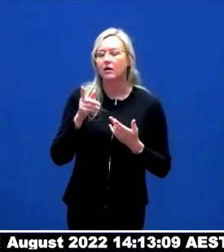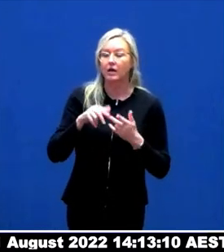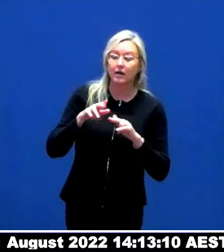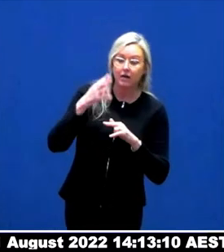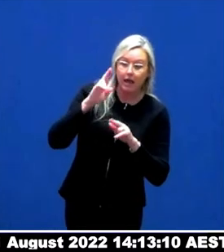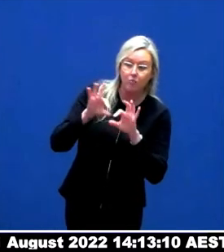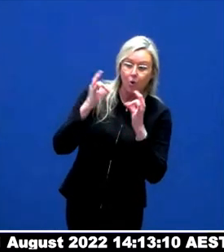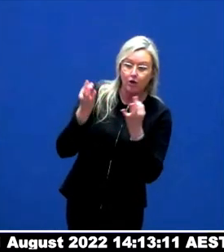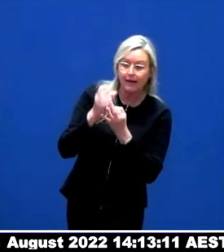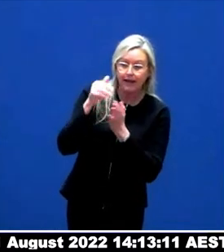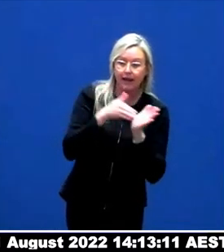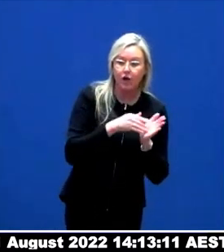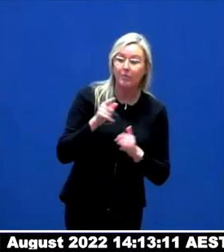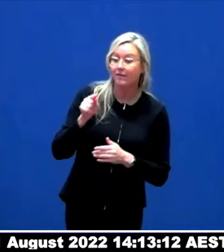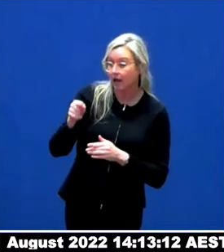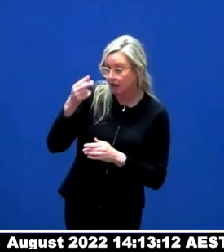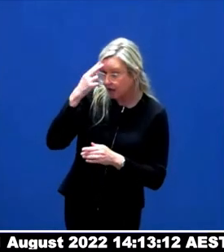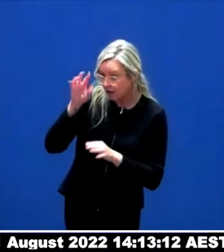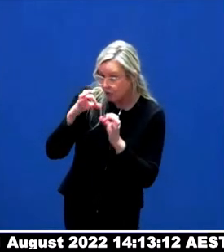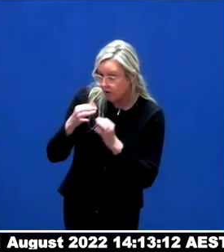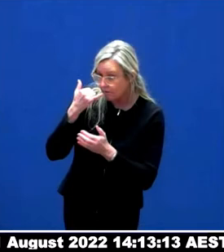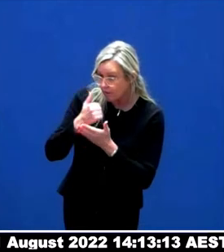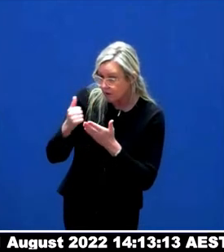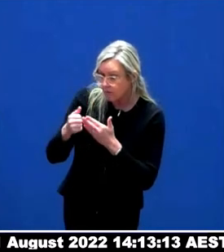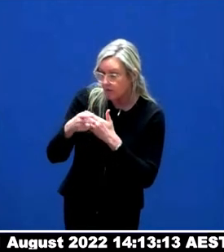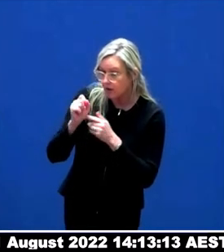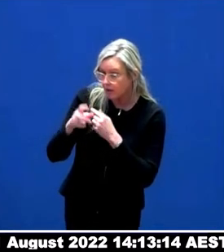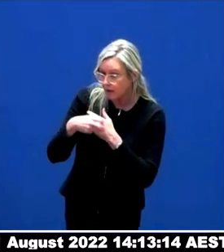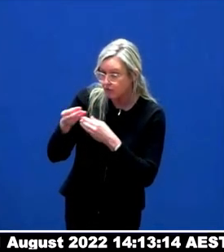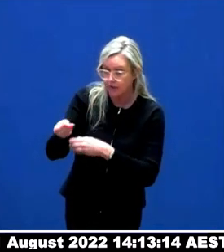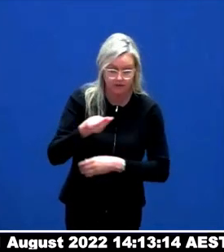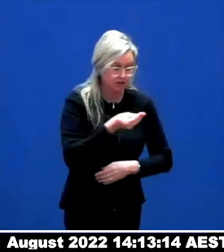So, they would walk with - alongside the participant in that process.